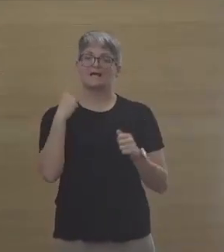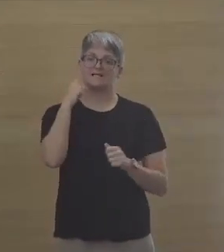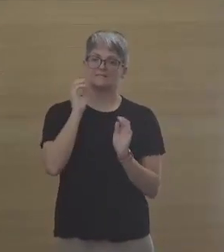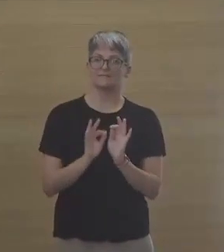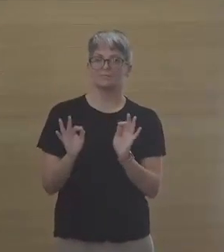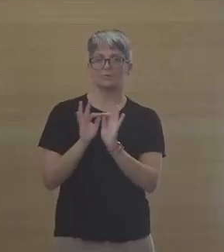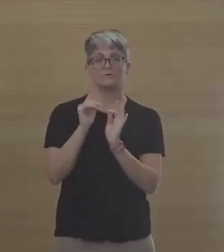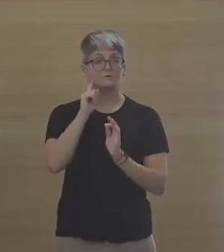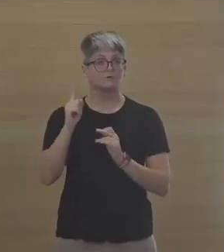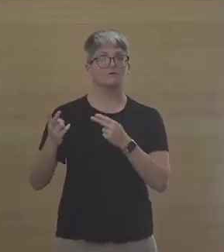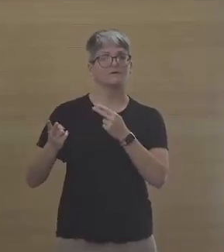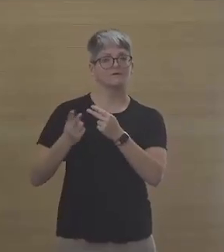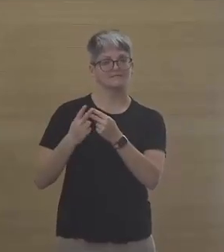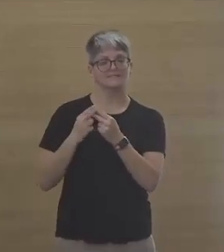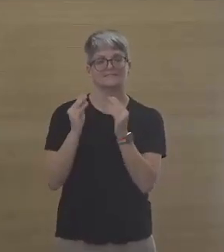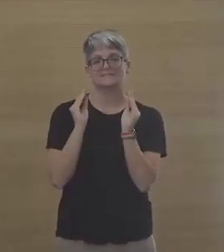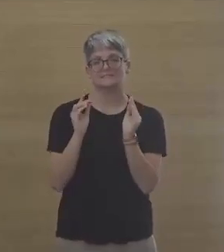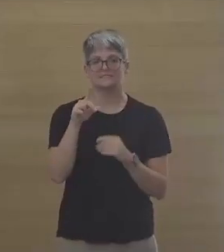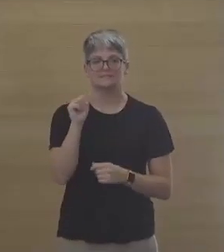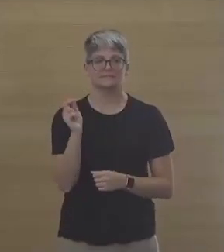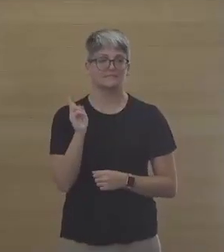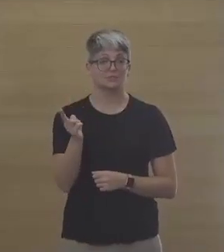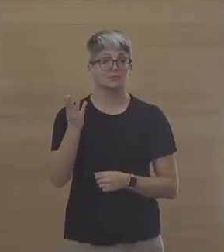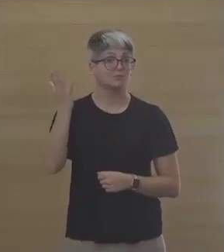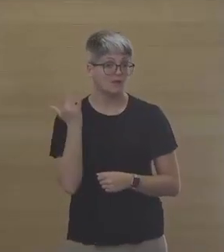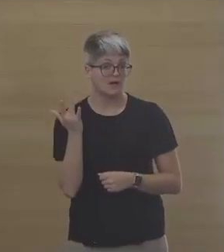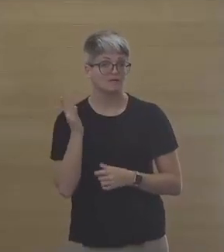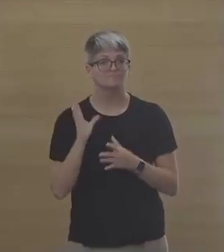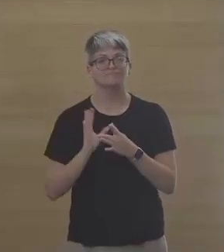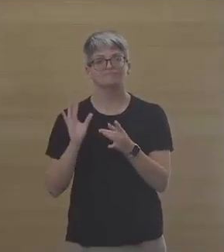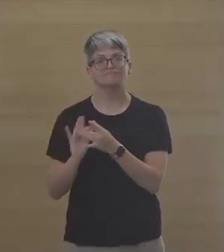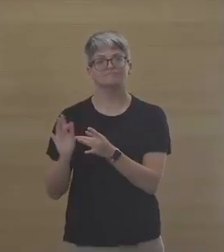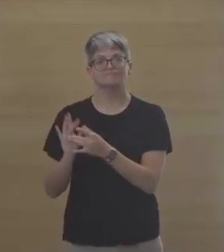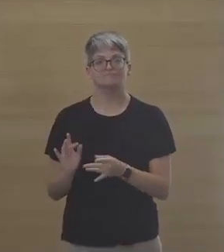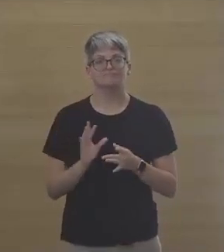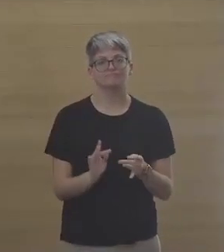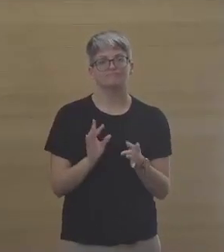#TeachDisabilityHistory because... and below that are reasons why